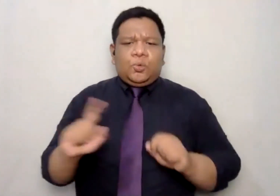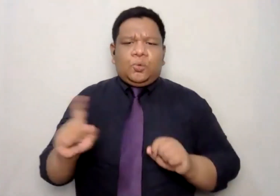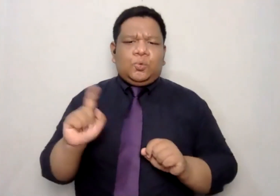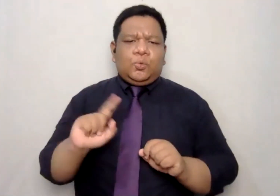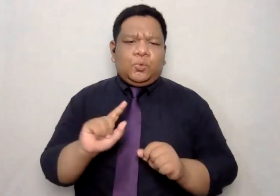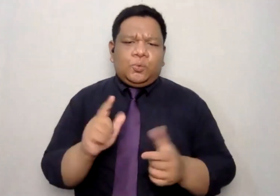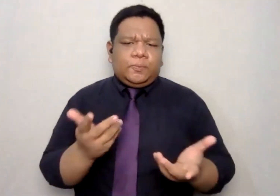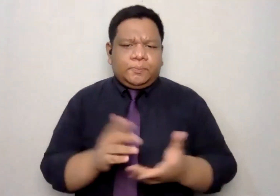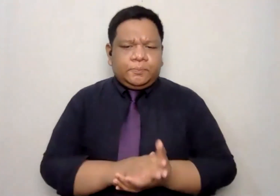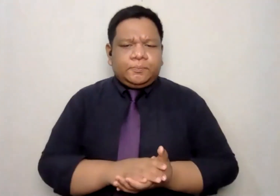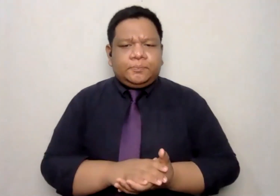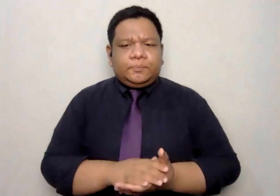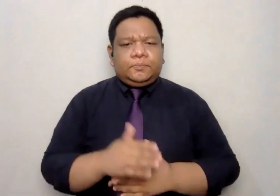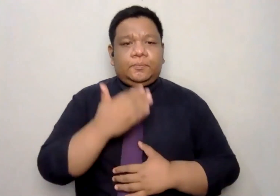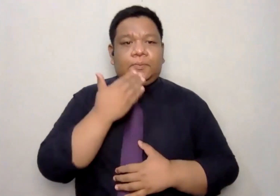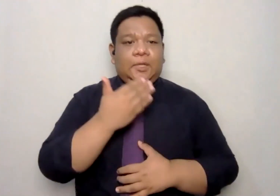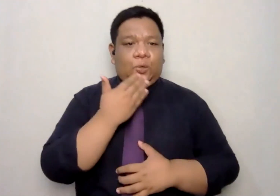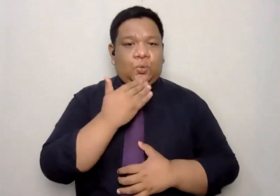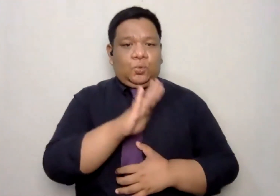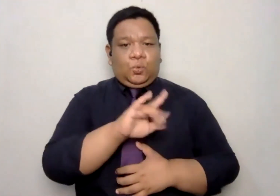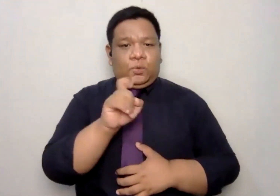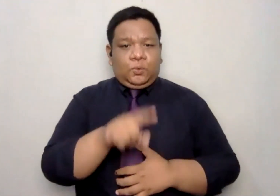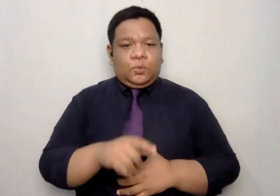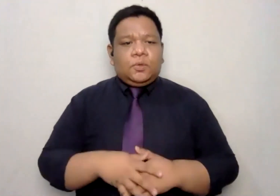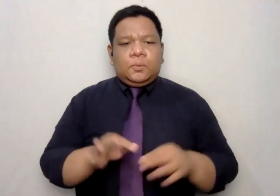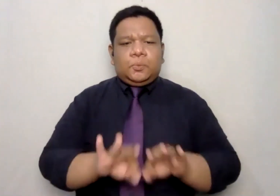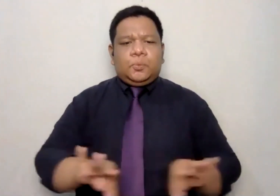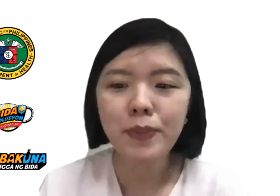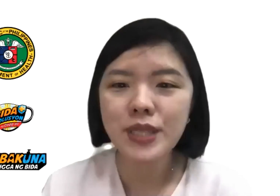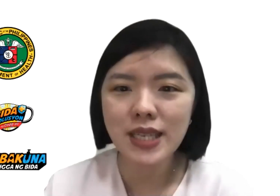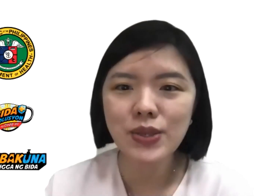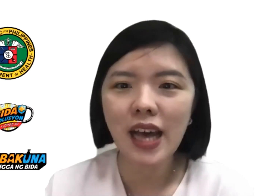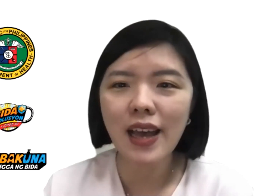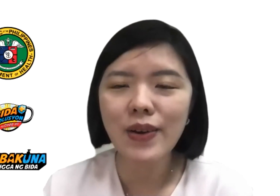Thank you for that question. So it’s important for us to know that we have a process.